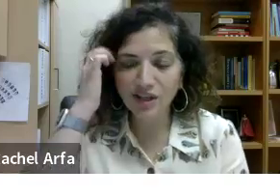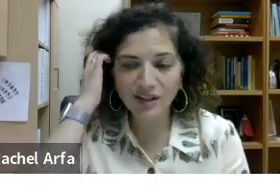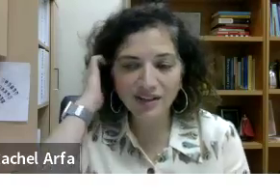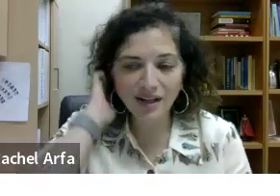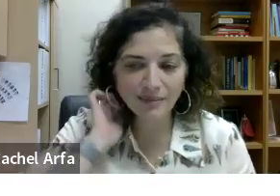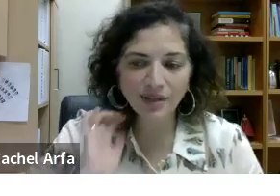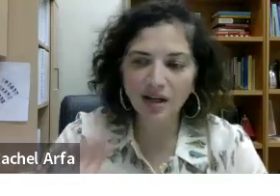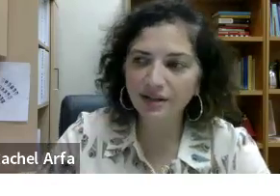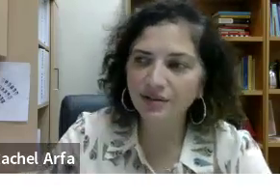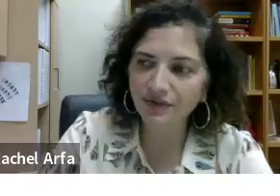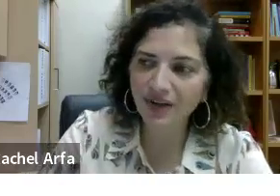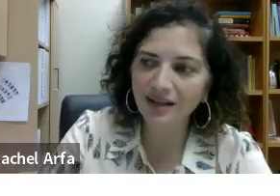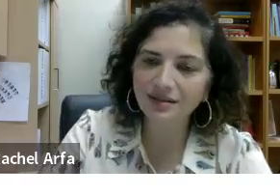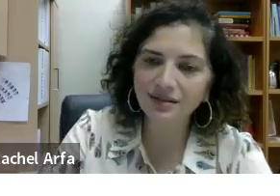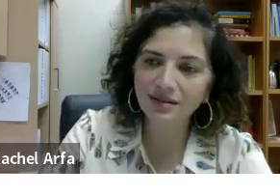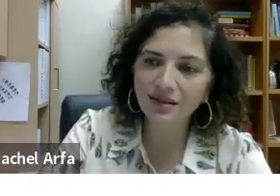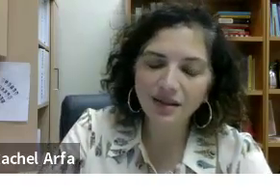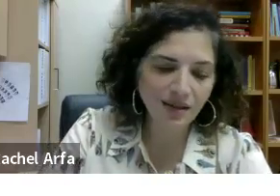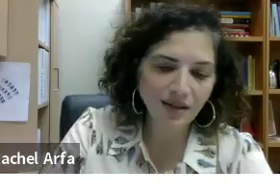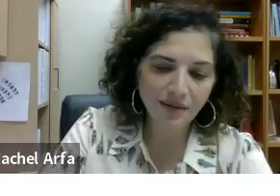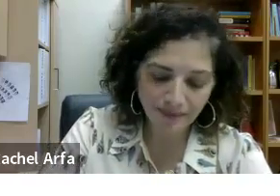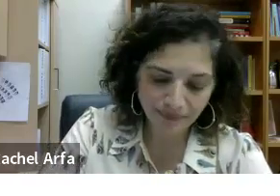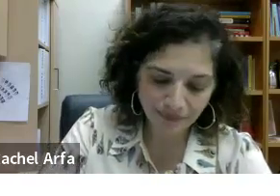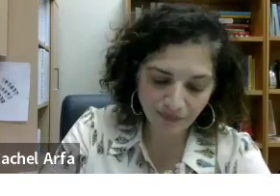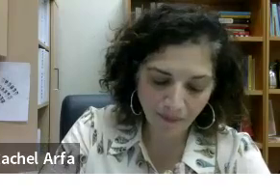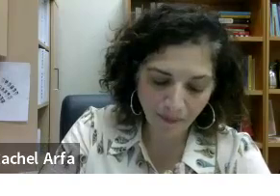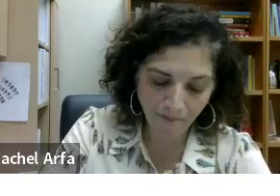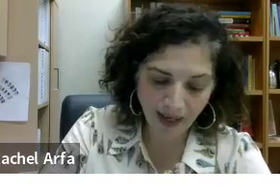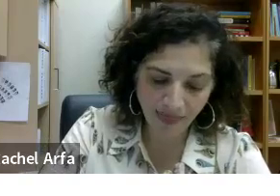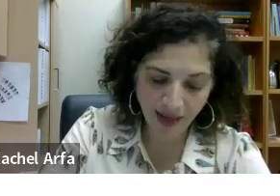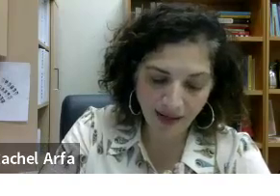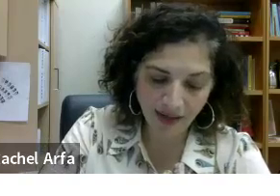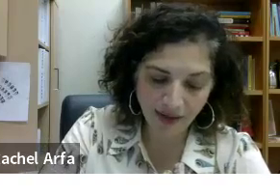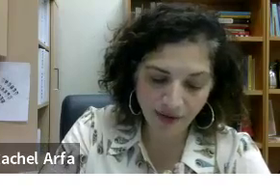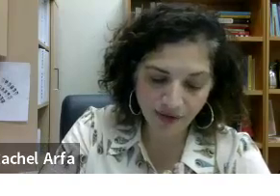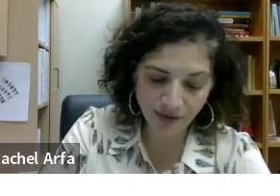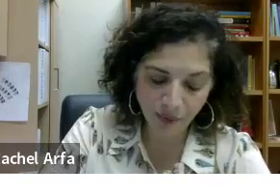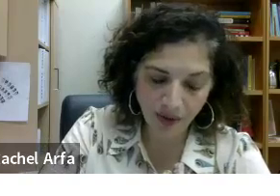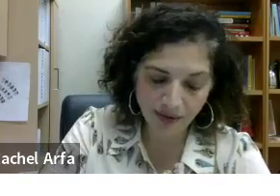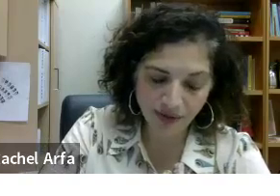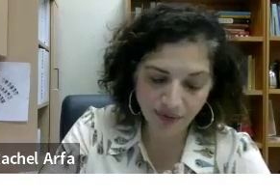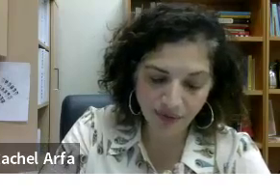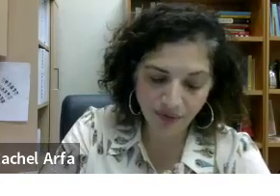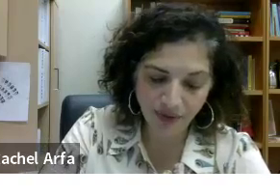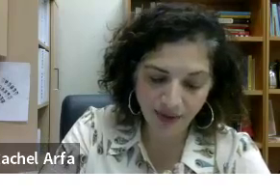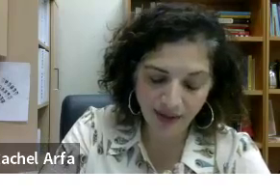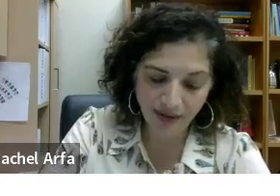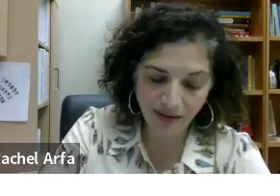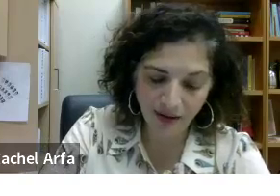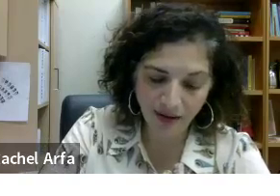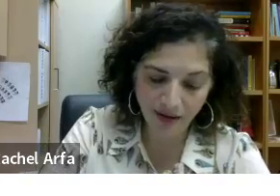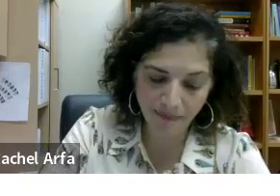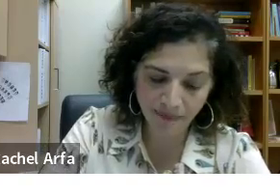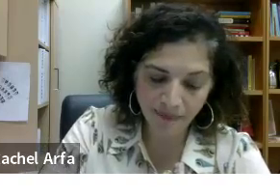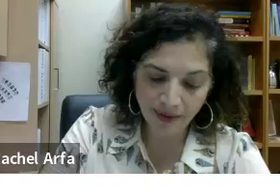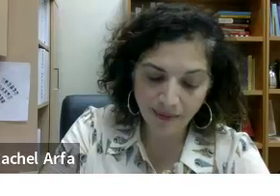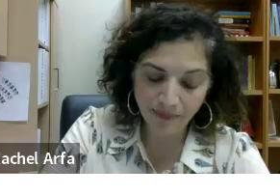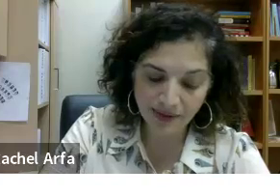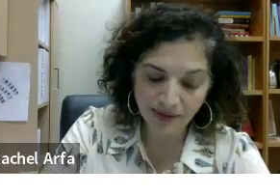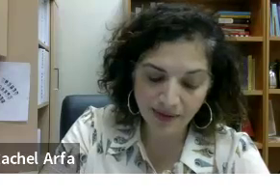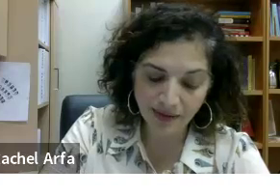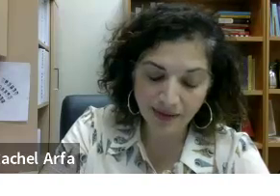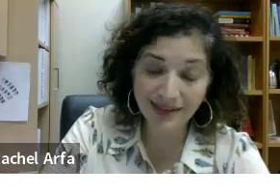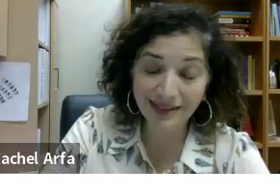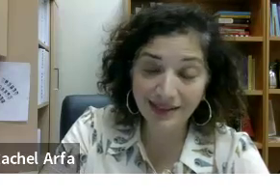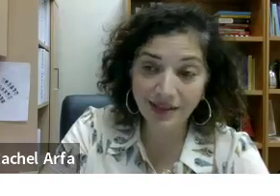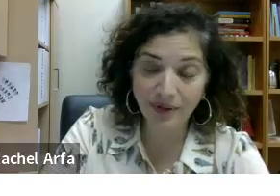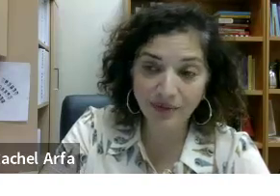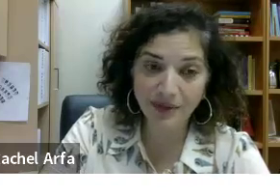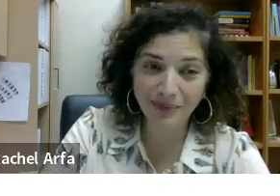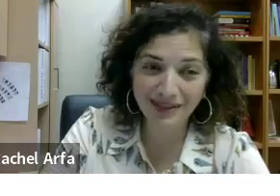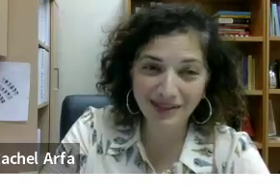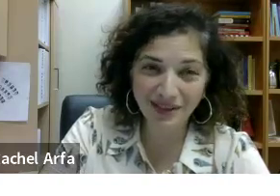Sorry I'm talking too fast. And then I also want to think the City Department of Business